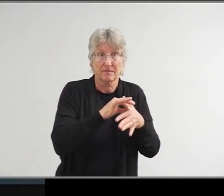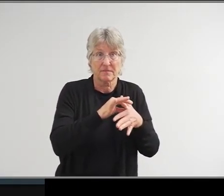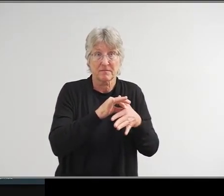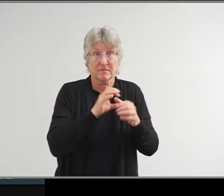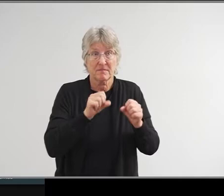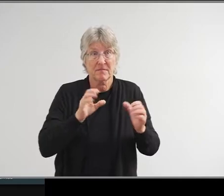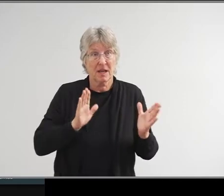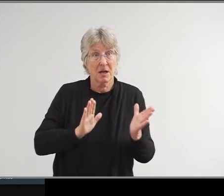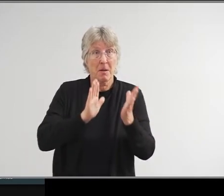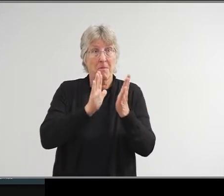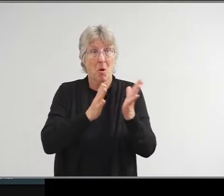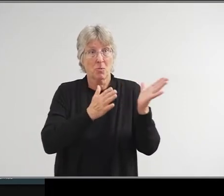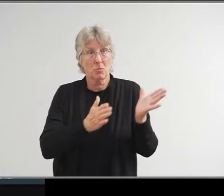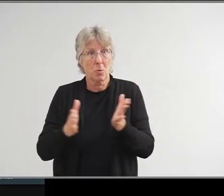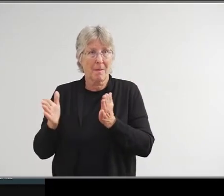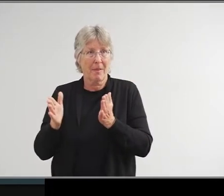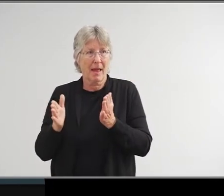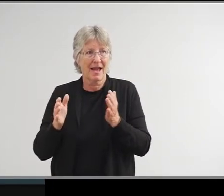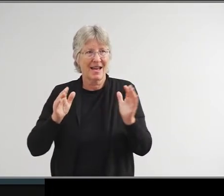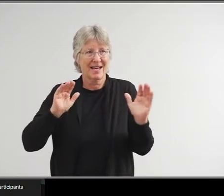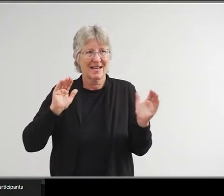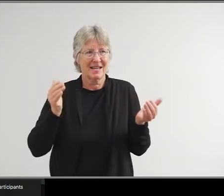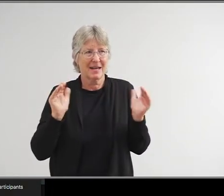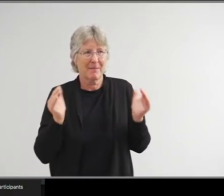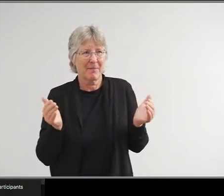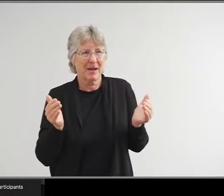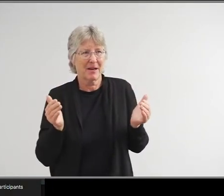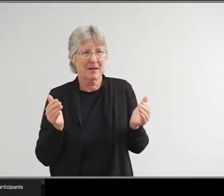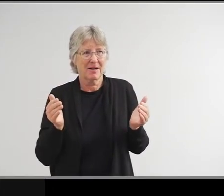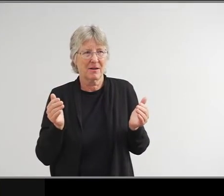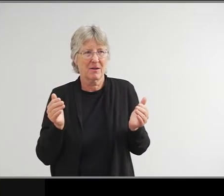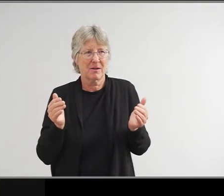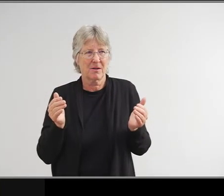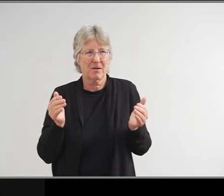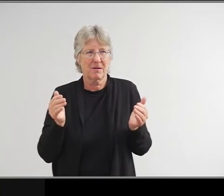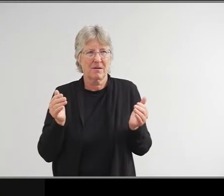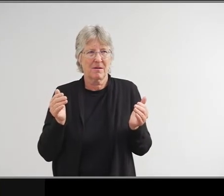as opposed to where we were last year before the pandemic?